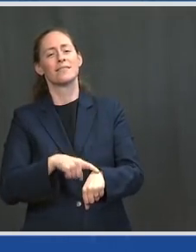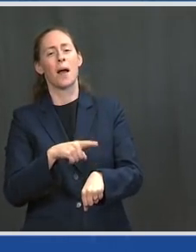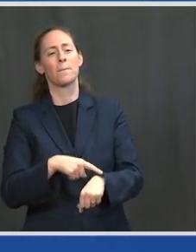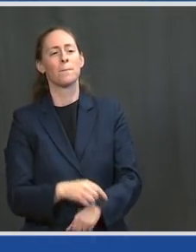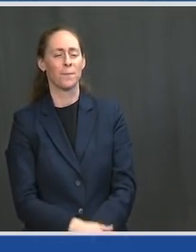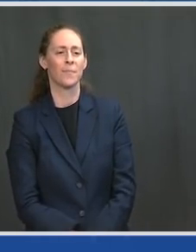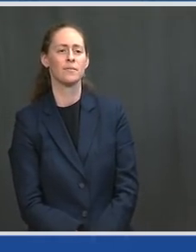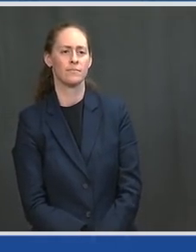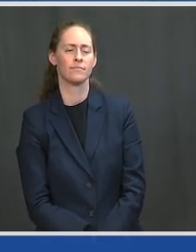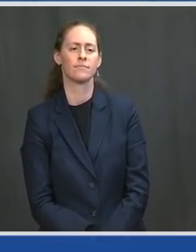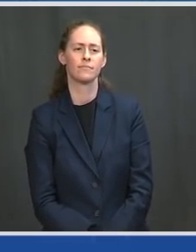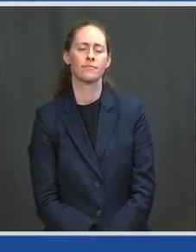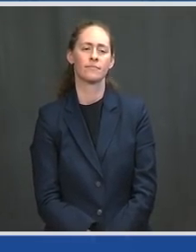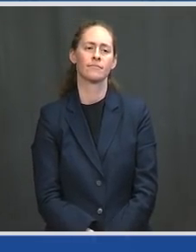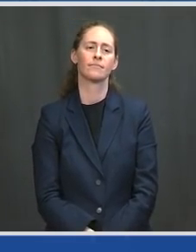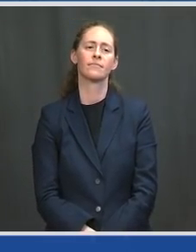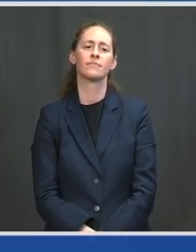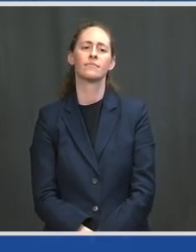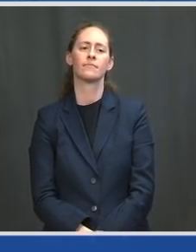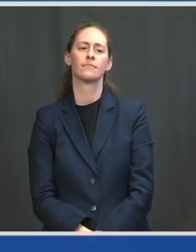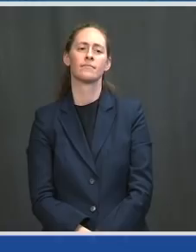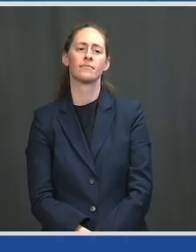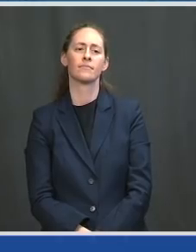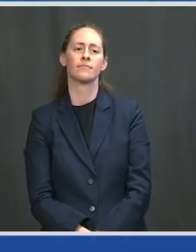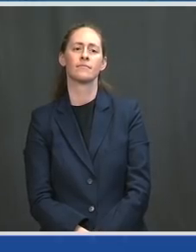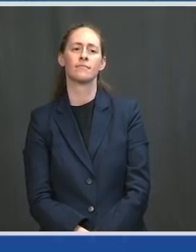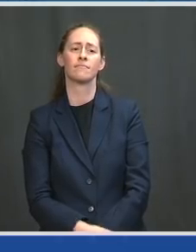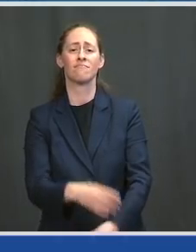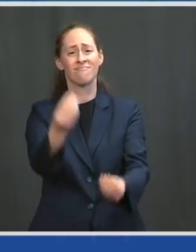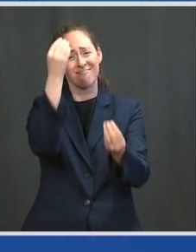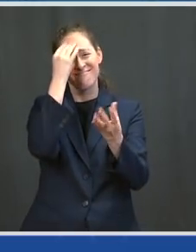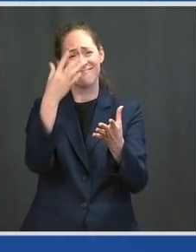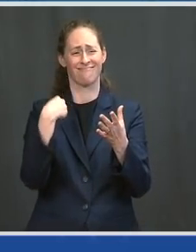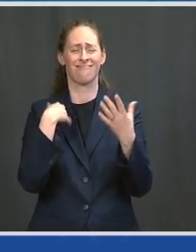for a long time now. I've met with gosh knows how many.